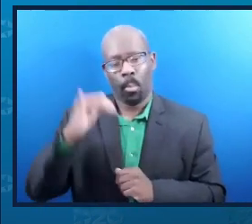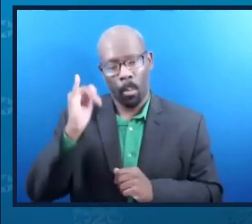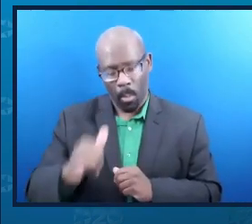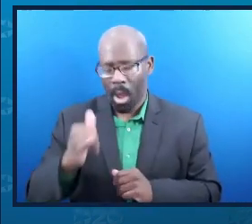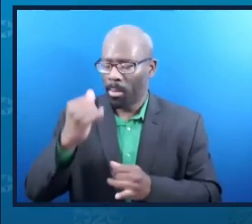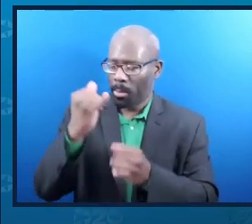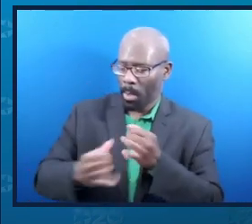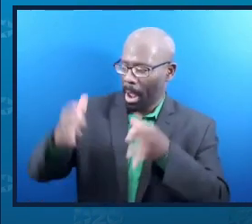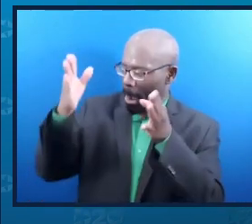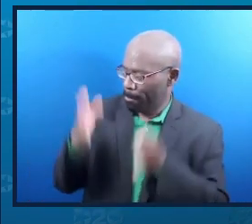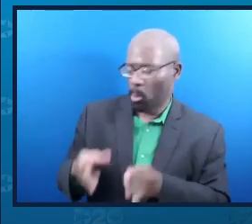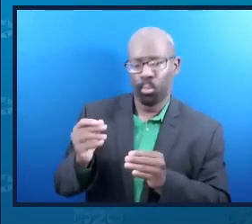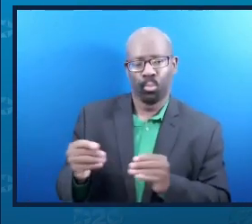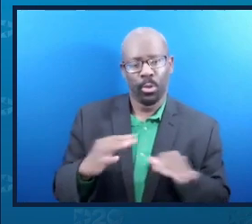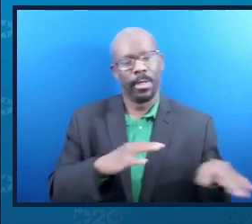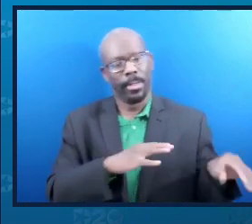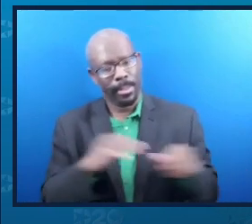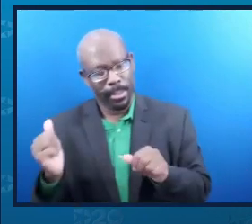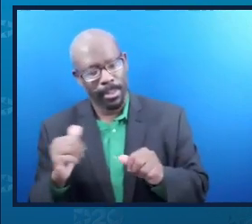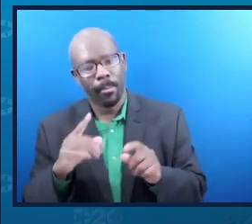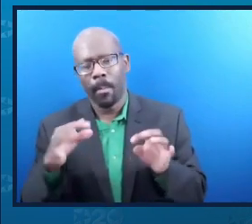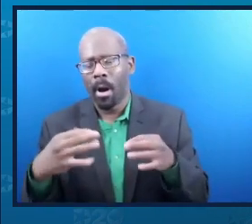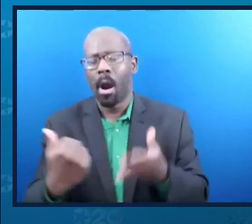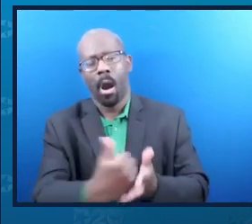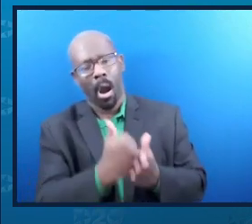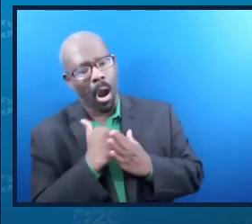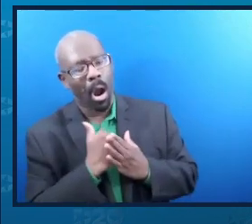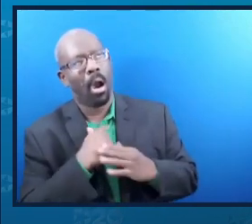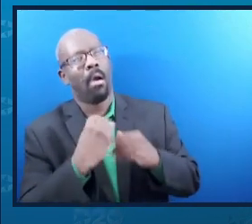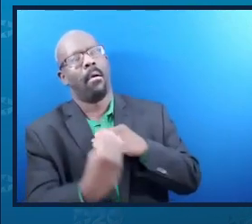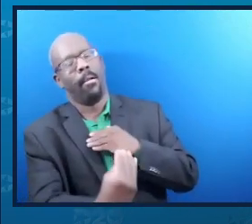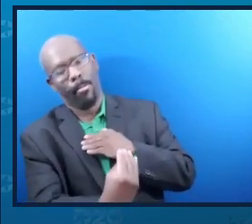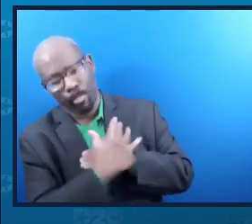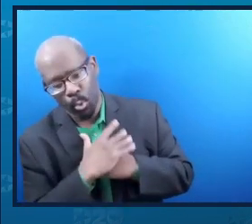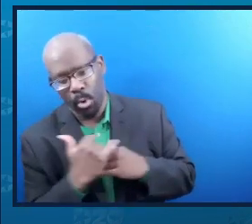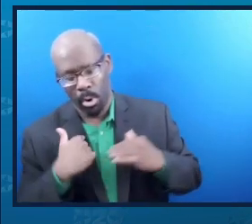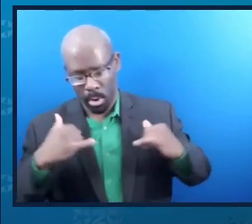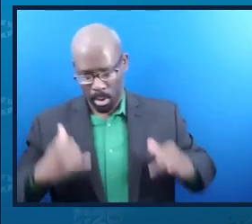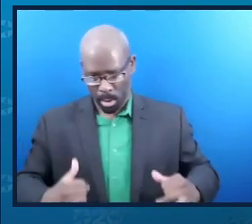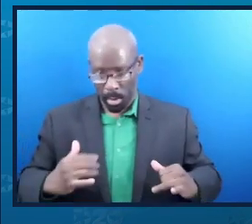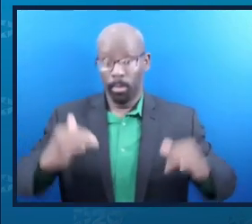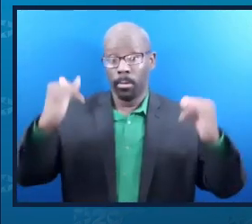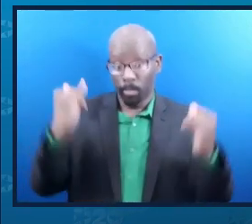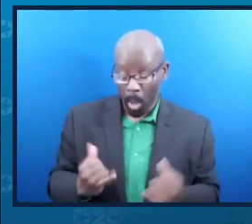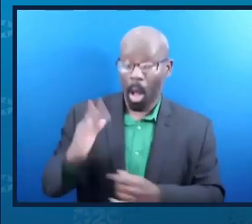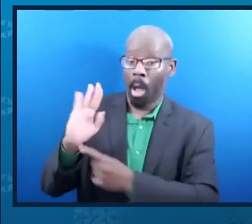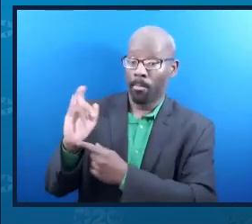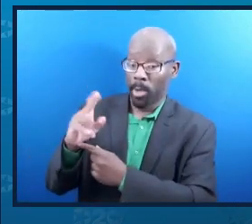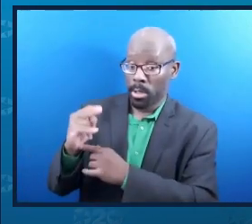AND THEN, MY FRIEND, KAMALA HARRIS, HE HAS CHOSEN AN IDEAL